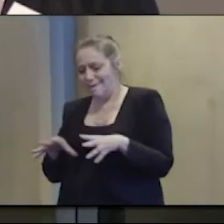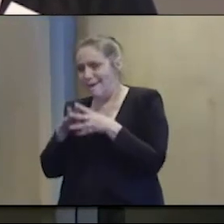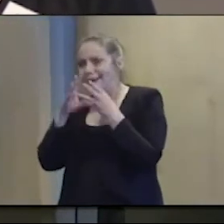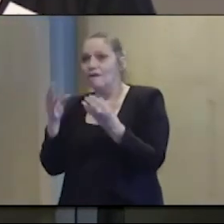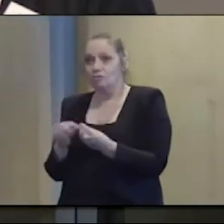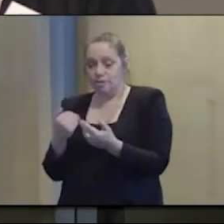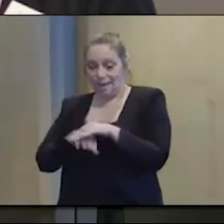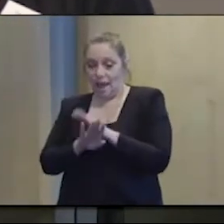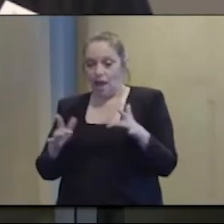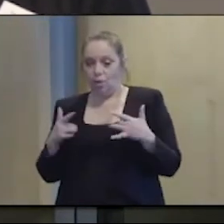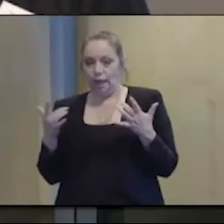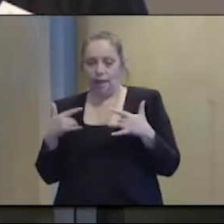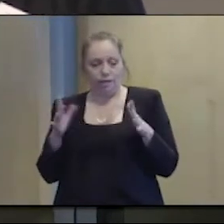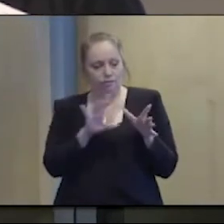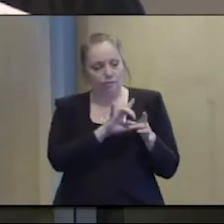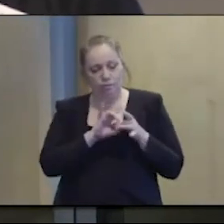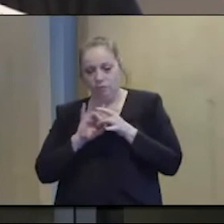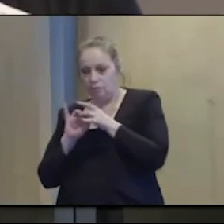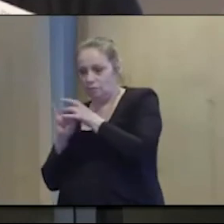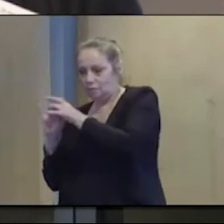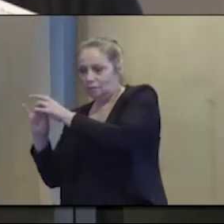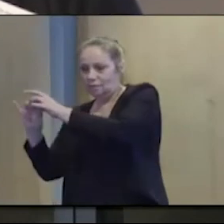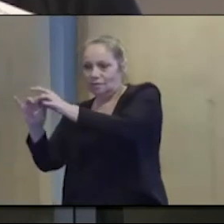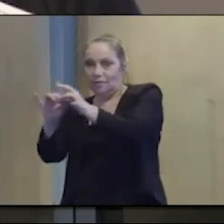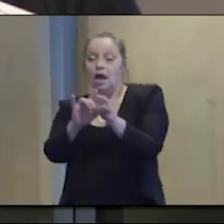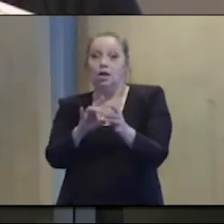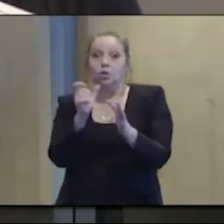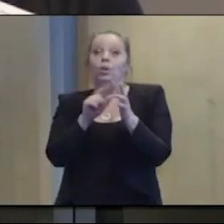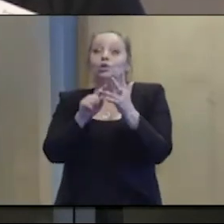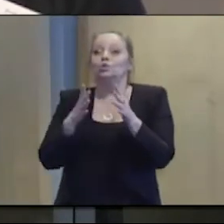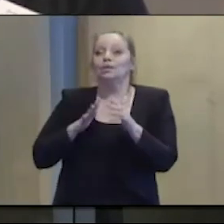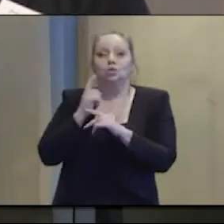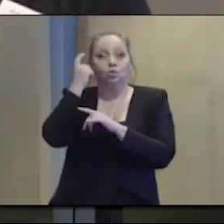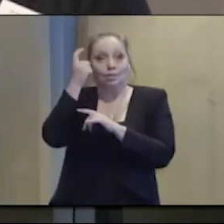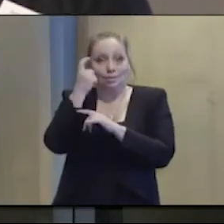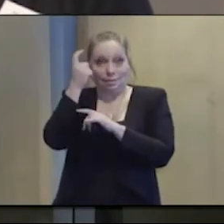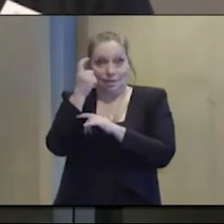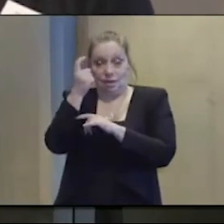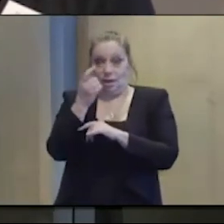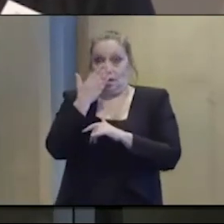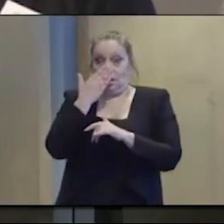we live are all interrelated. We have actually do need to consider them up front in a more holistic